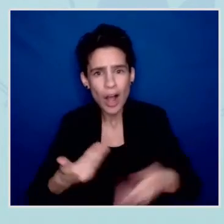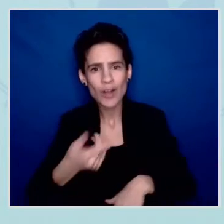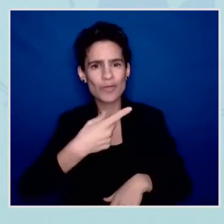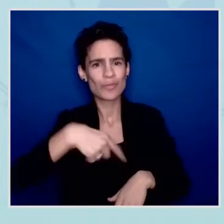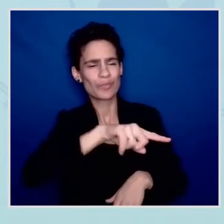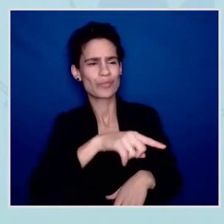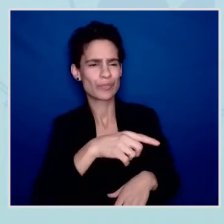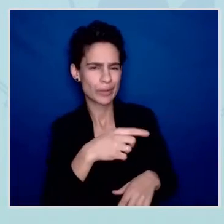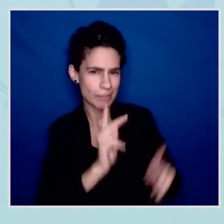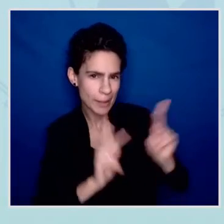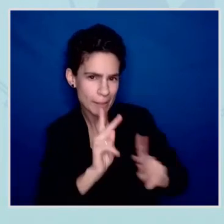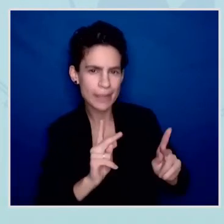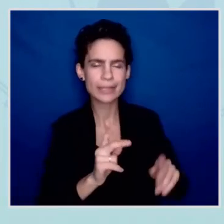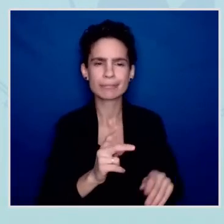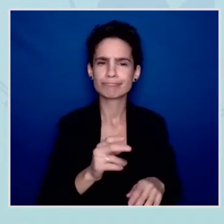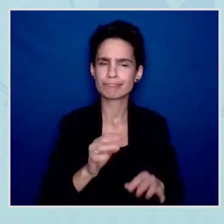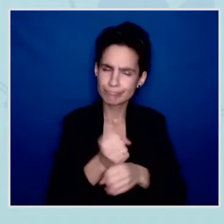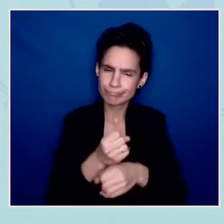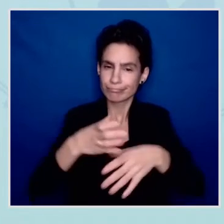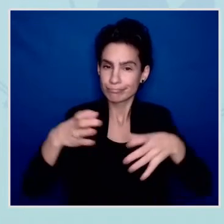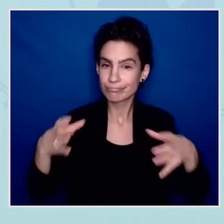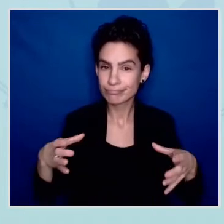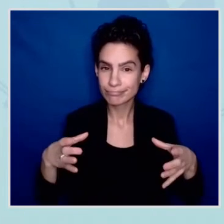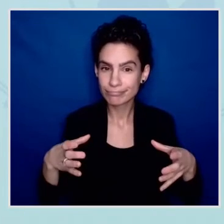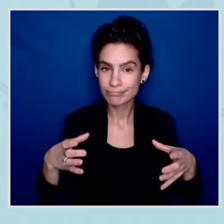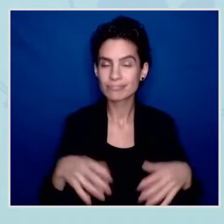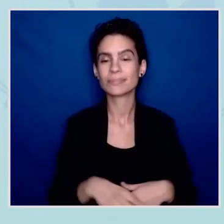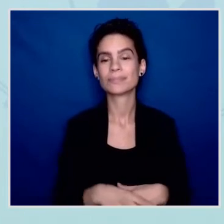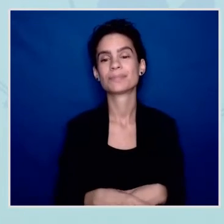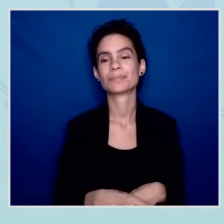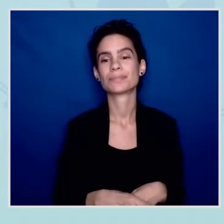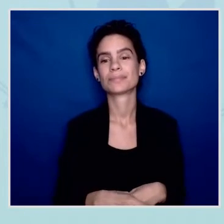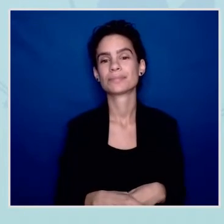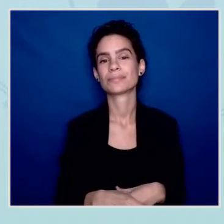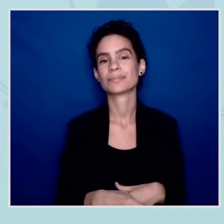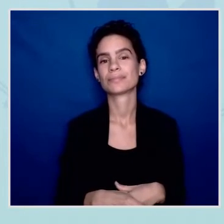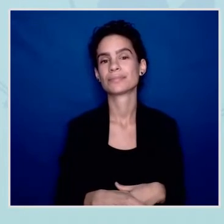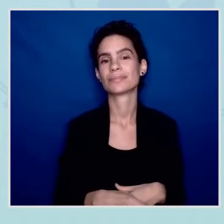WE HELPED NEW BUSINESSES LAUNCH